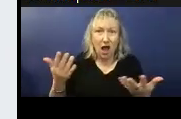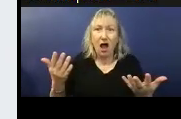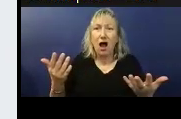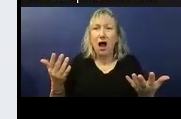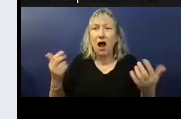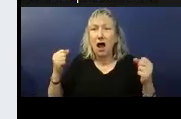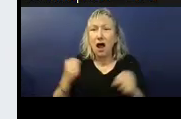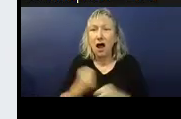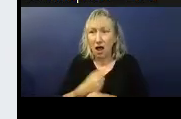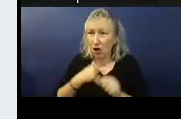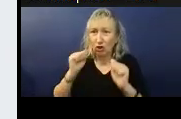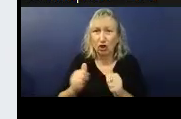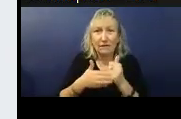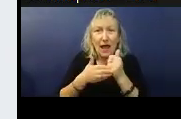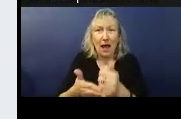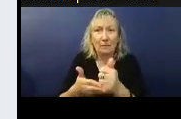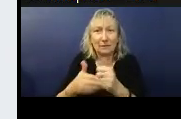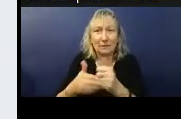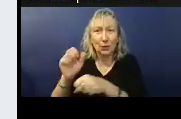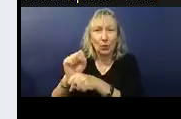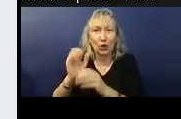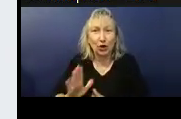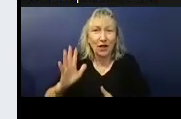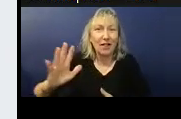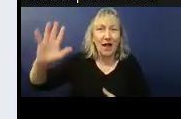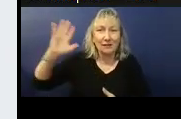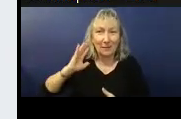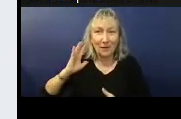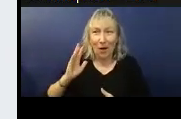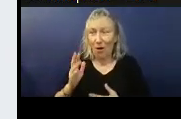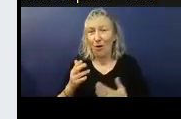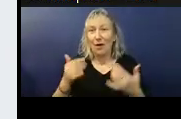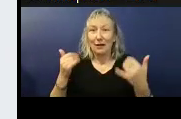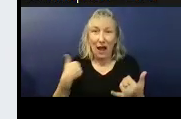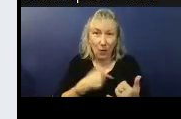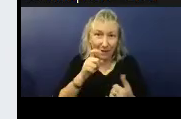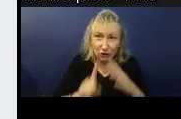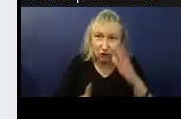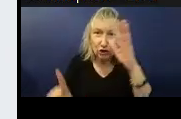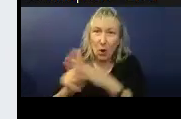to go and you know, they'll have like a contested case or it's, it's a lot more process for them.